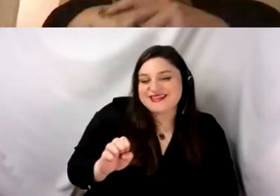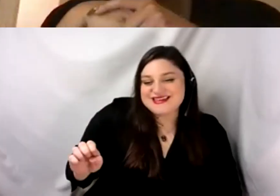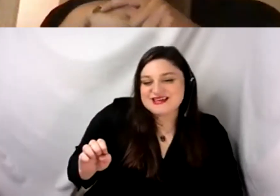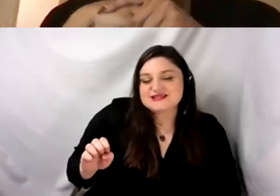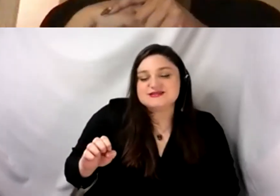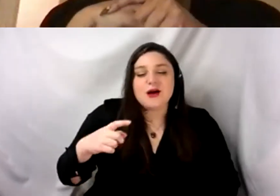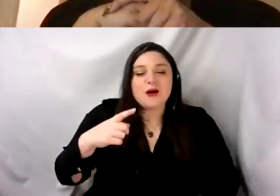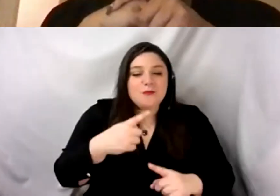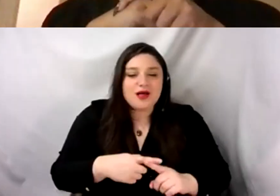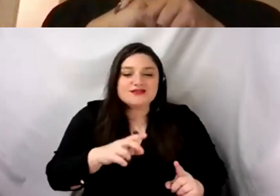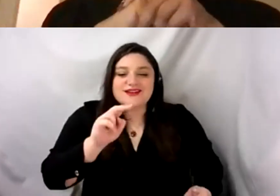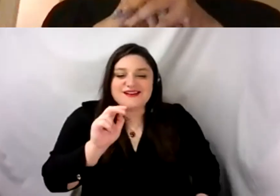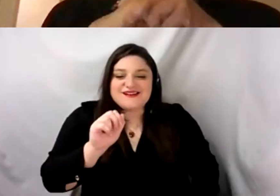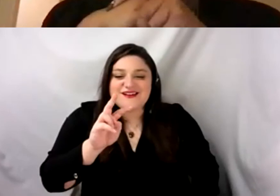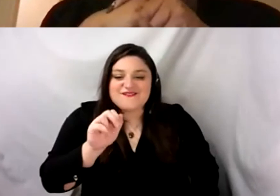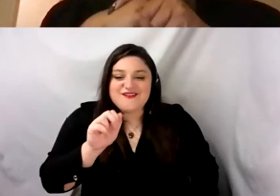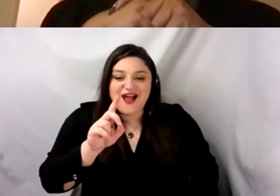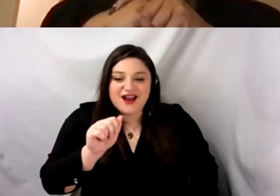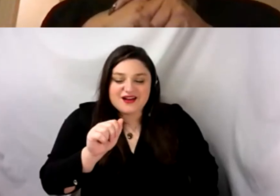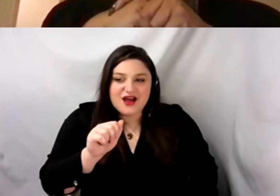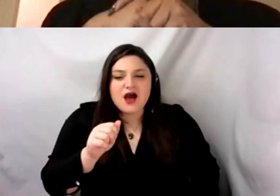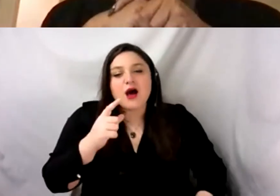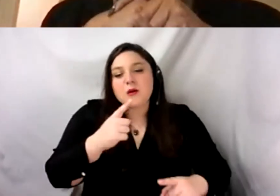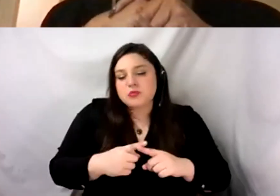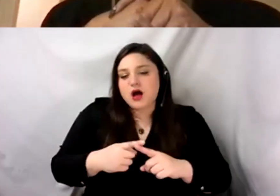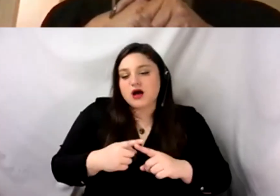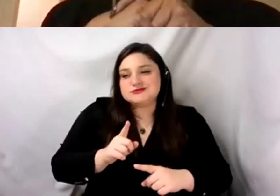One of the things we are seeing is a lot of artists